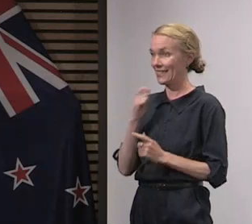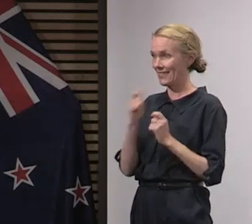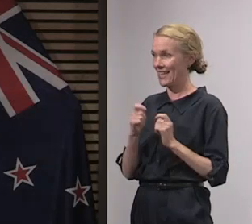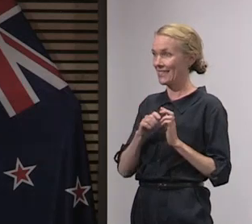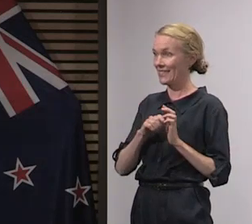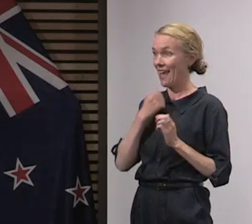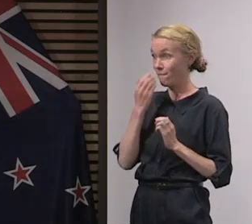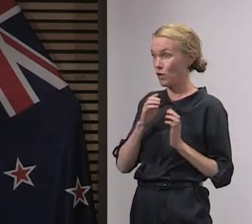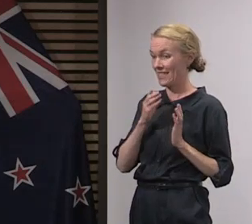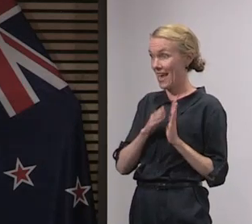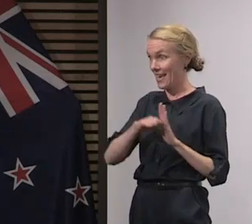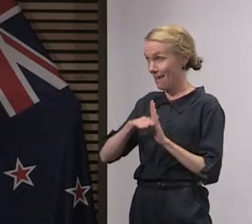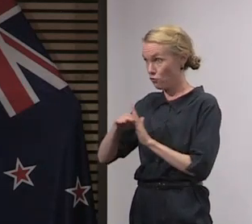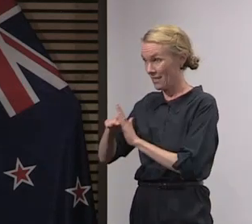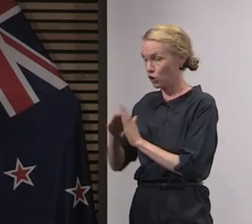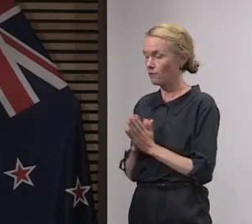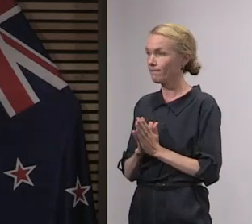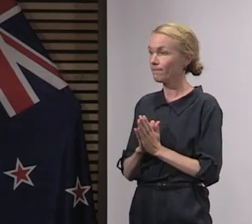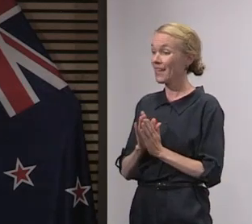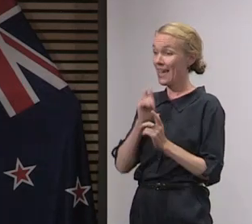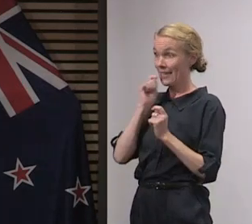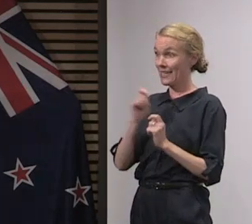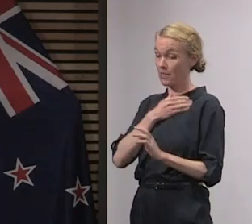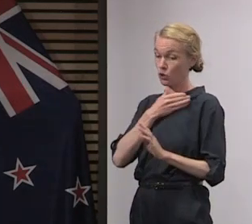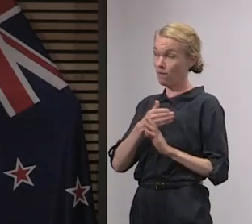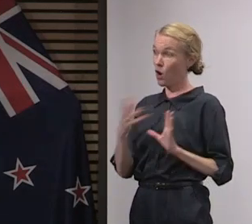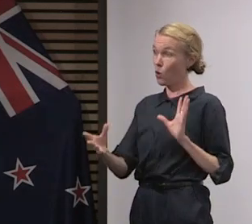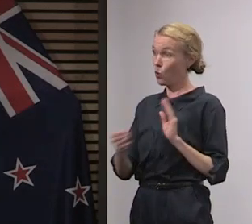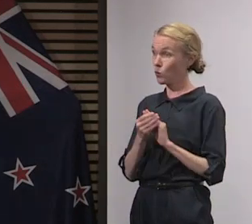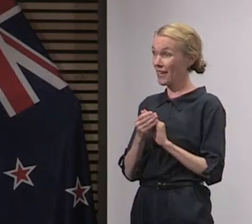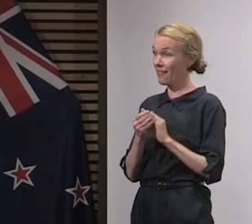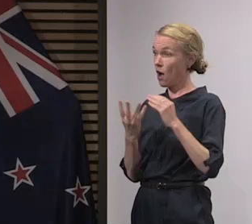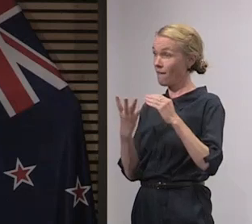rolling average of 2,846 tests